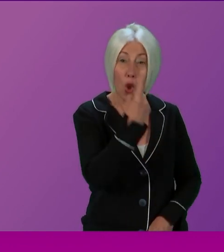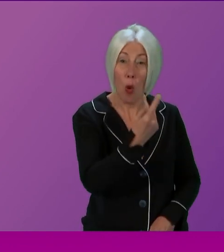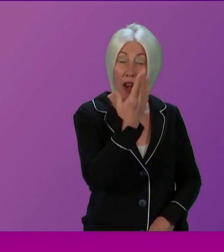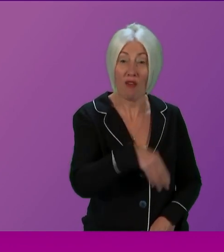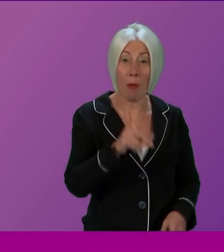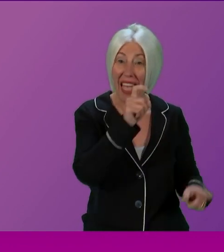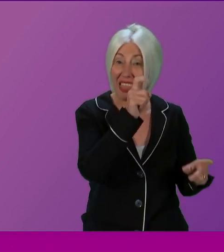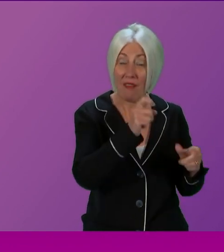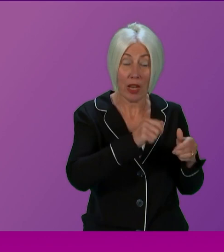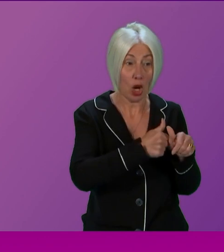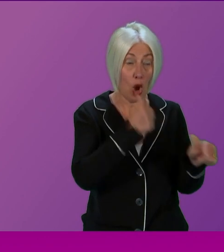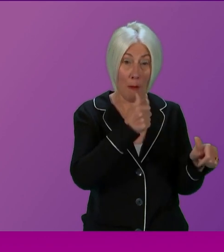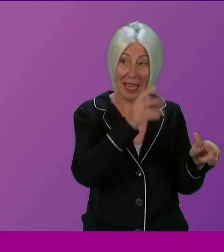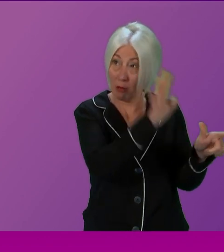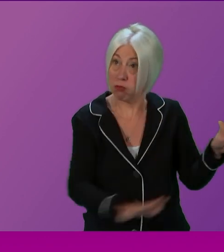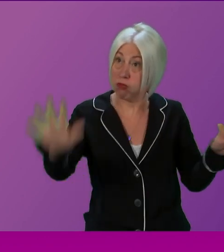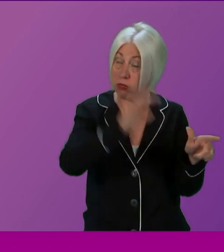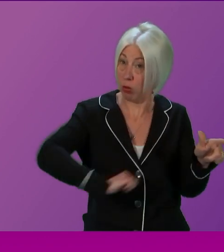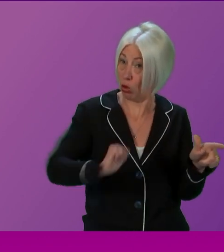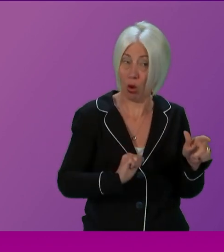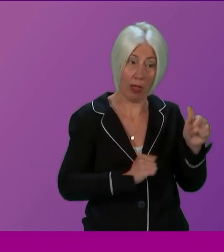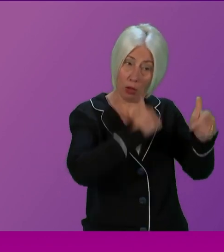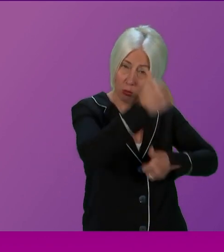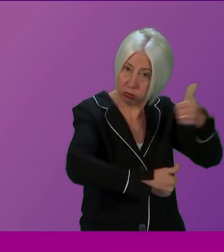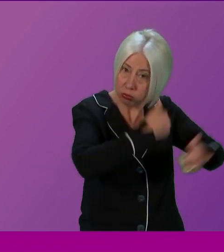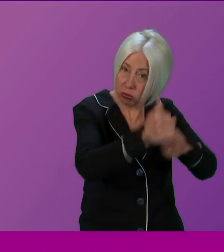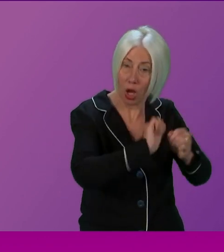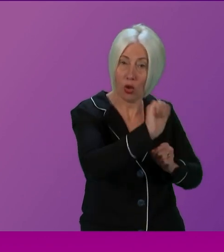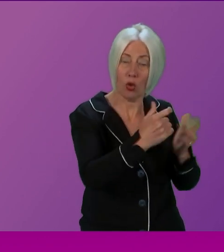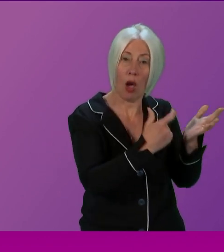to achieve that accolade. Will the First Minister join me in applauding RCH and its